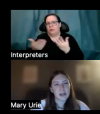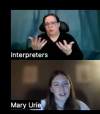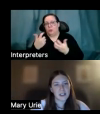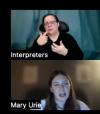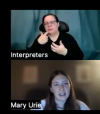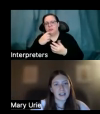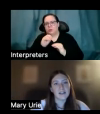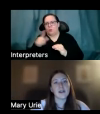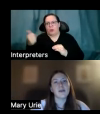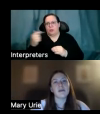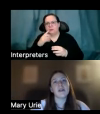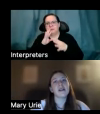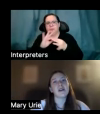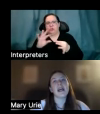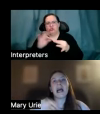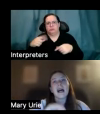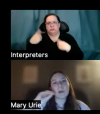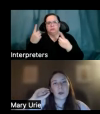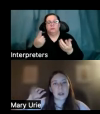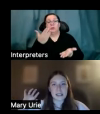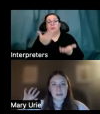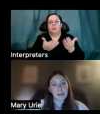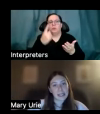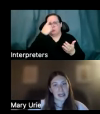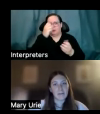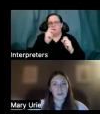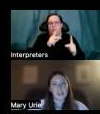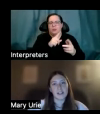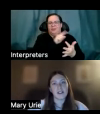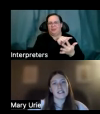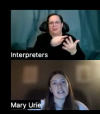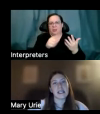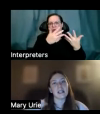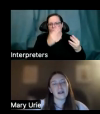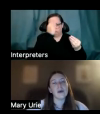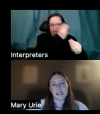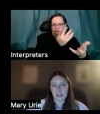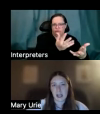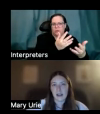mentioned that. And so you might be like, Okay, I'm going to spend my time focusing on this thing that no one has said yet.